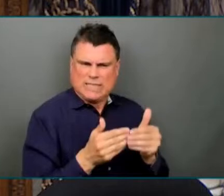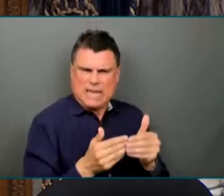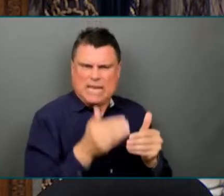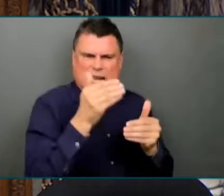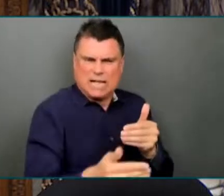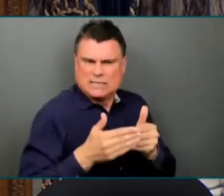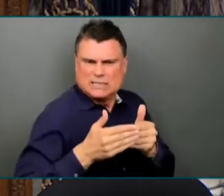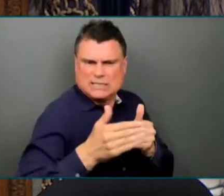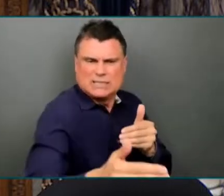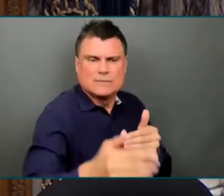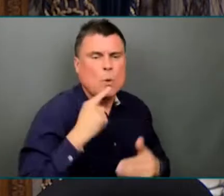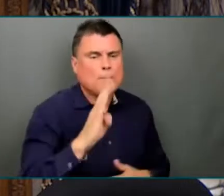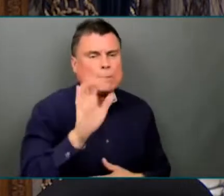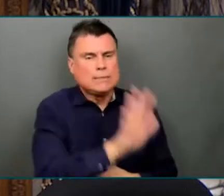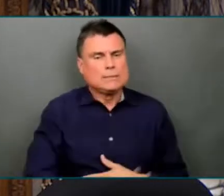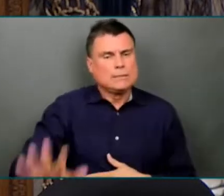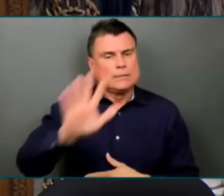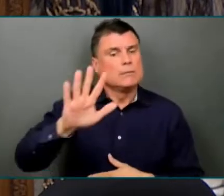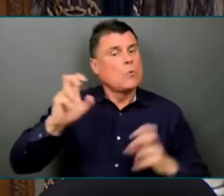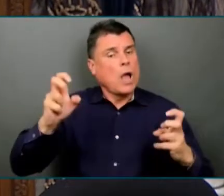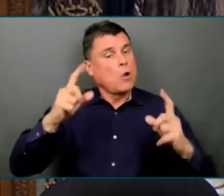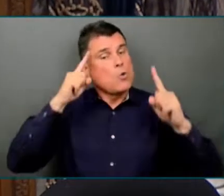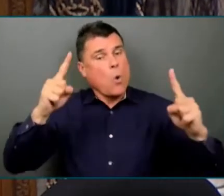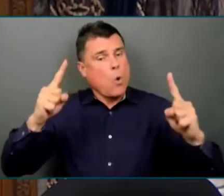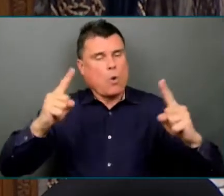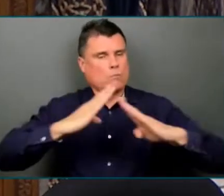I just wanted to start my remarks by acknowledging some of the